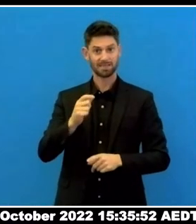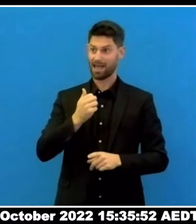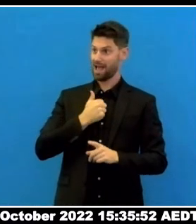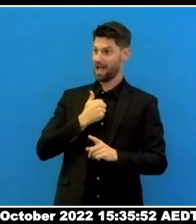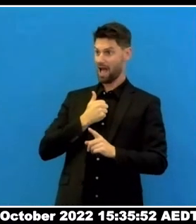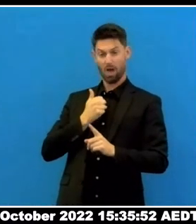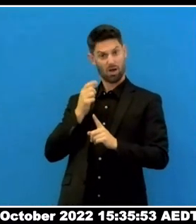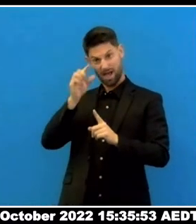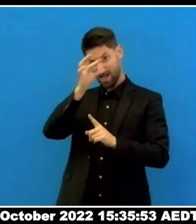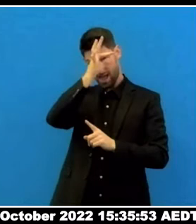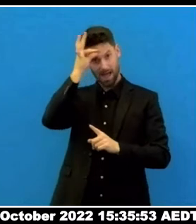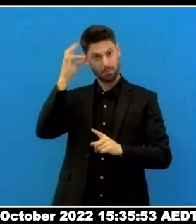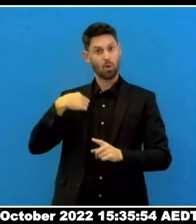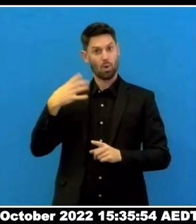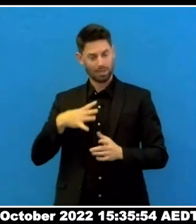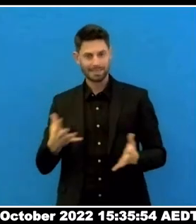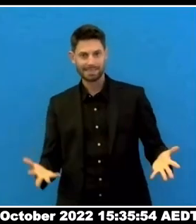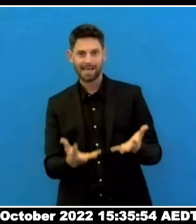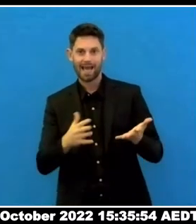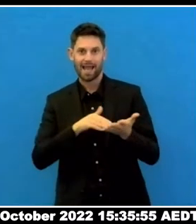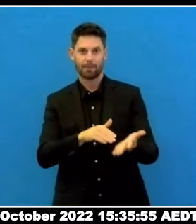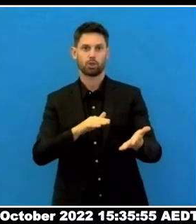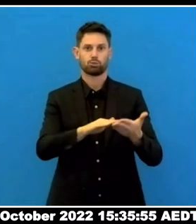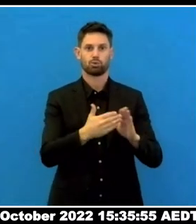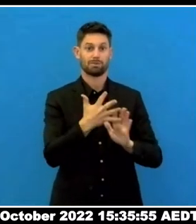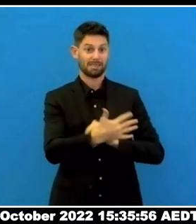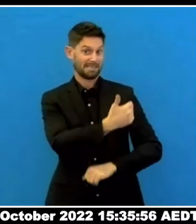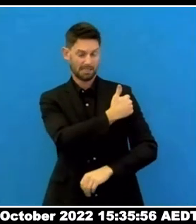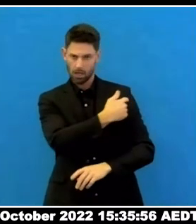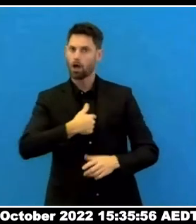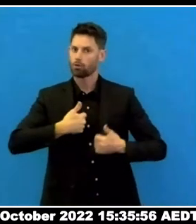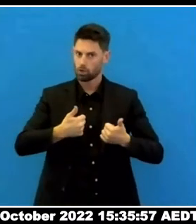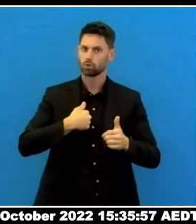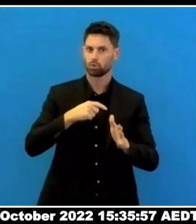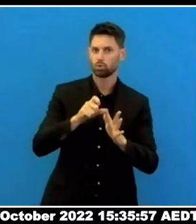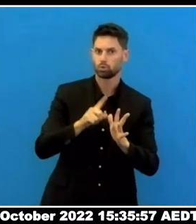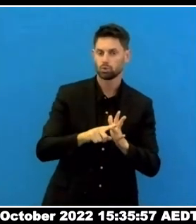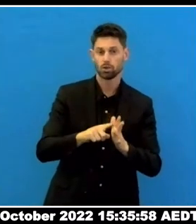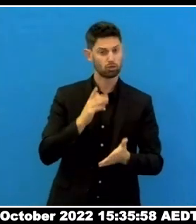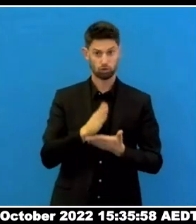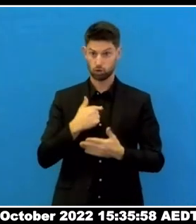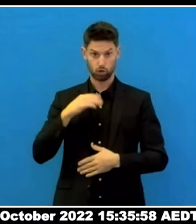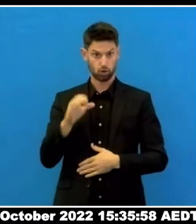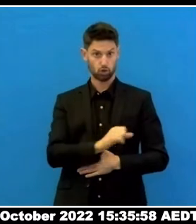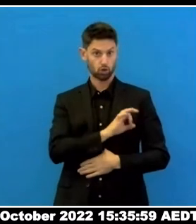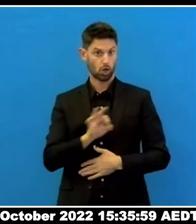is to assist the community and help the community. As I mentioned it before, I know it's illegal to do interpreting